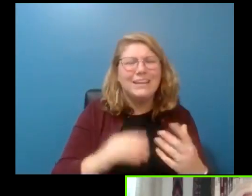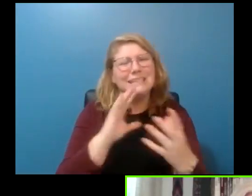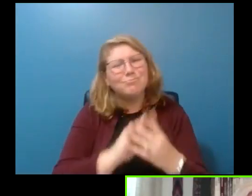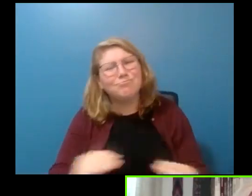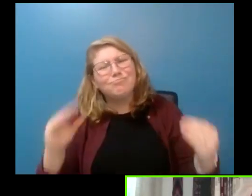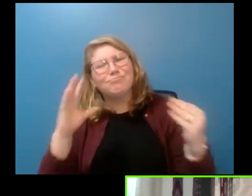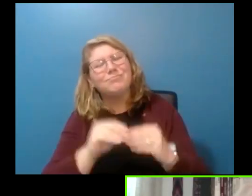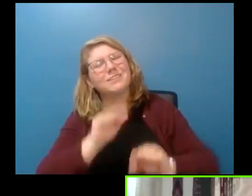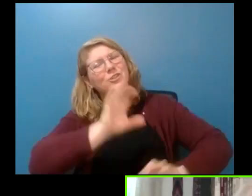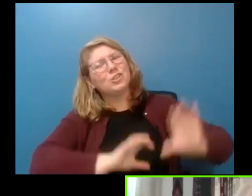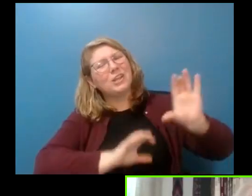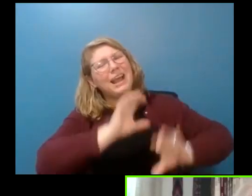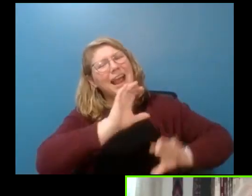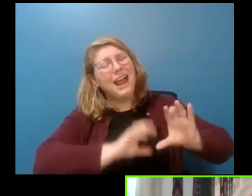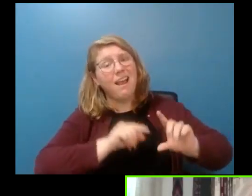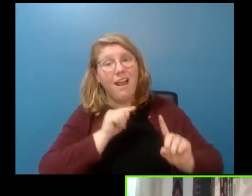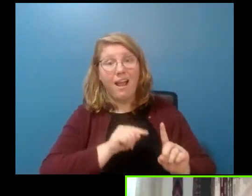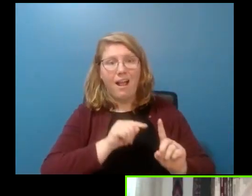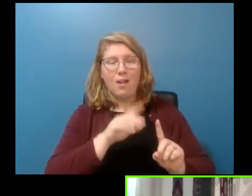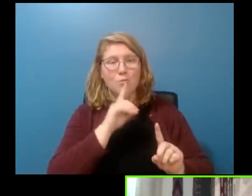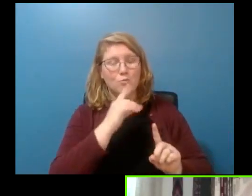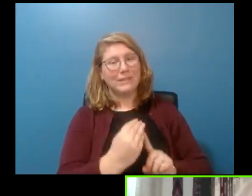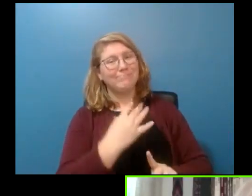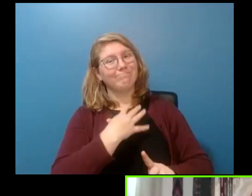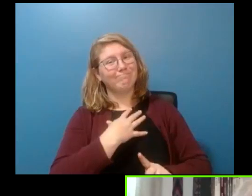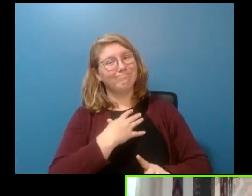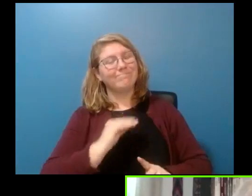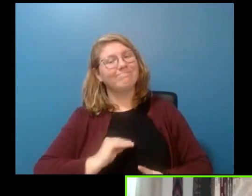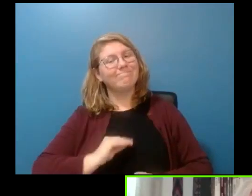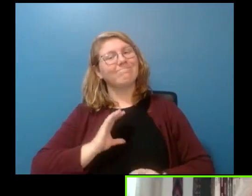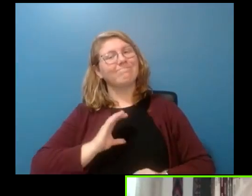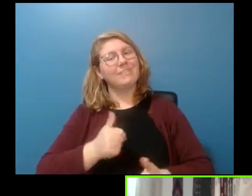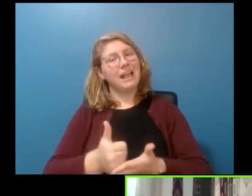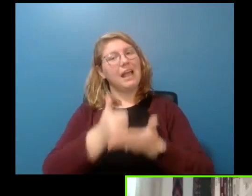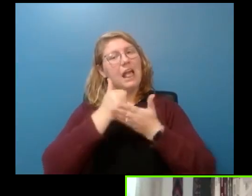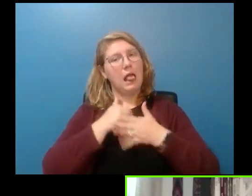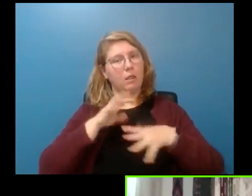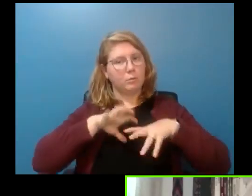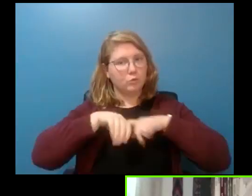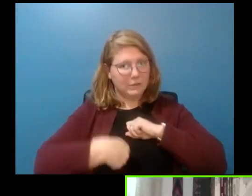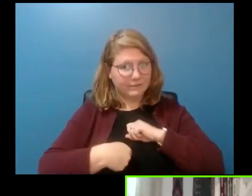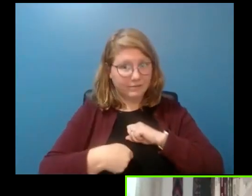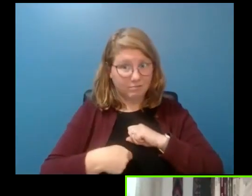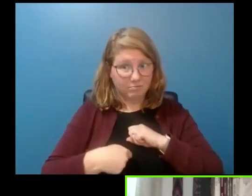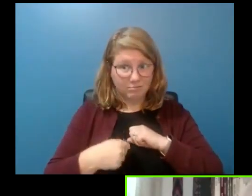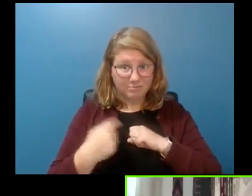much as we should. You think about teenagers last year not having graduations, not having